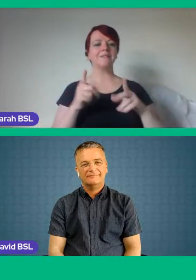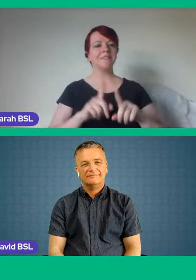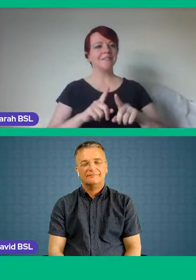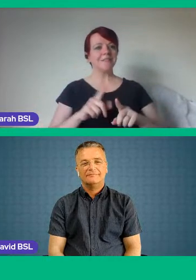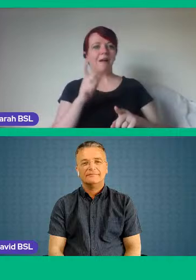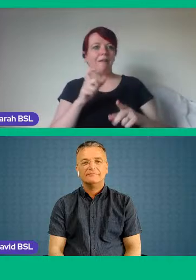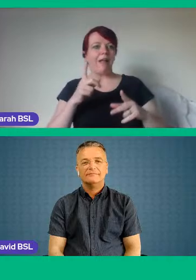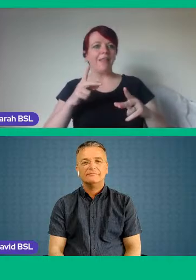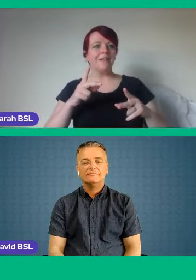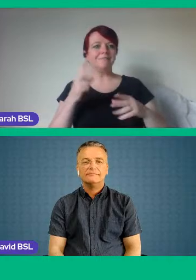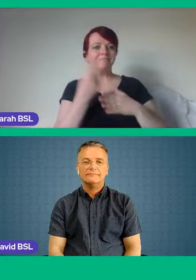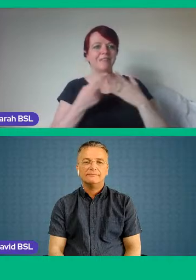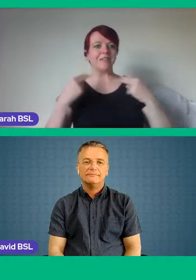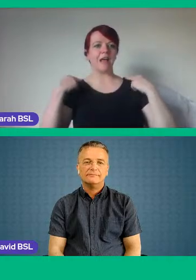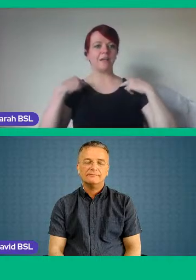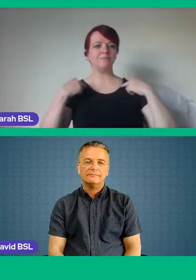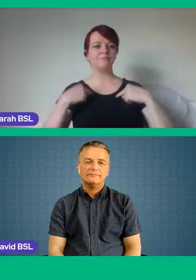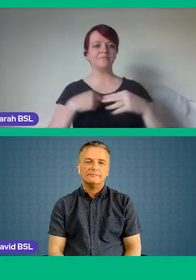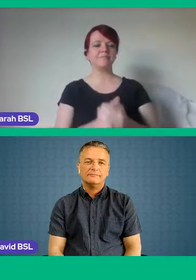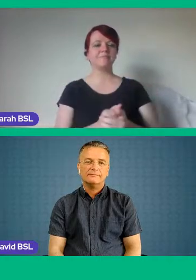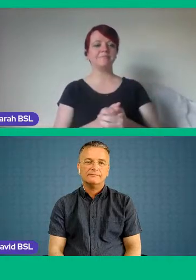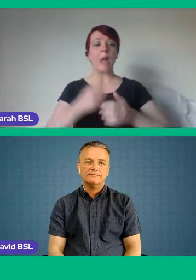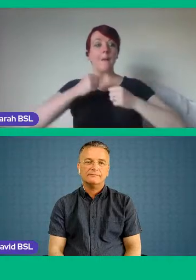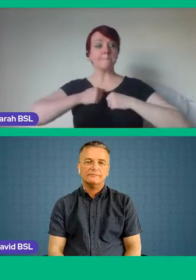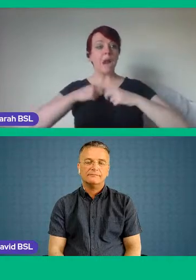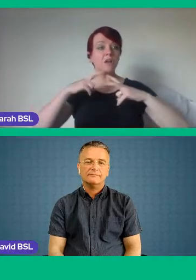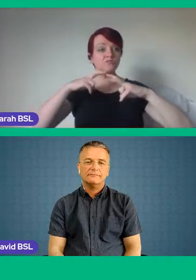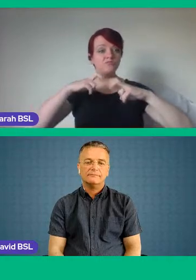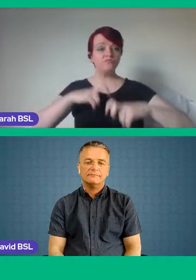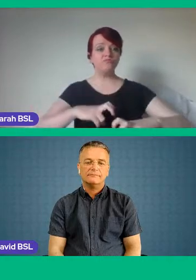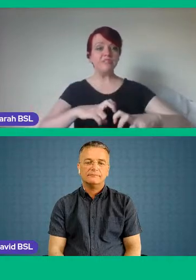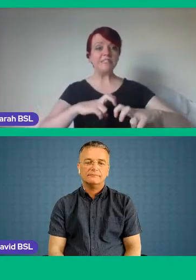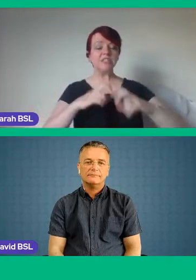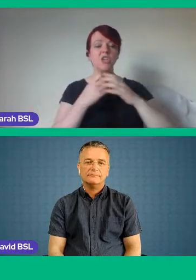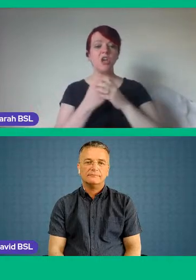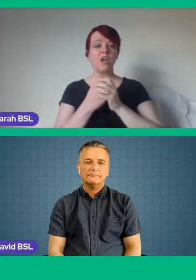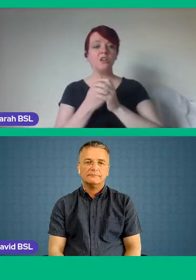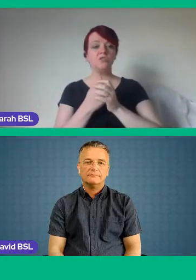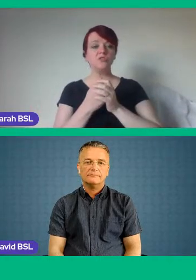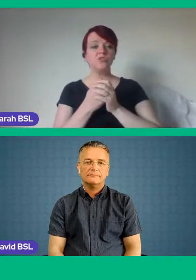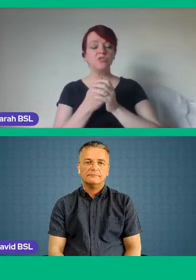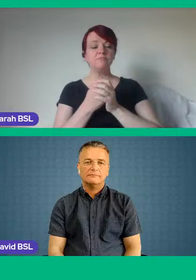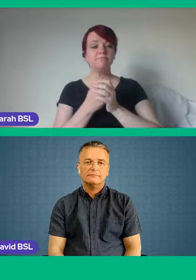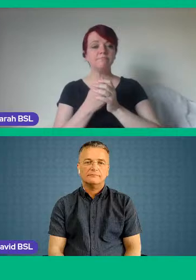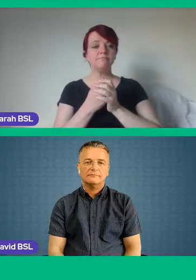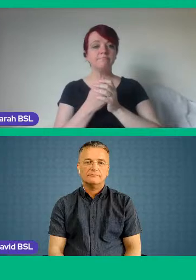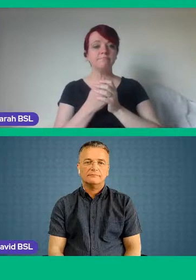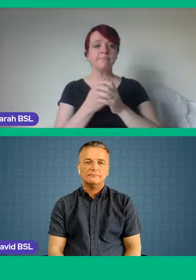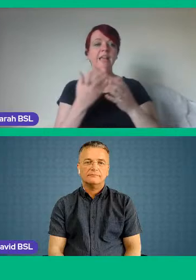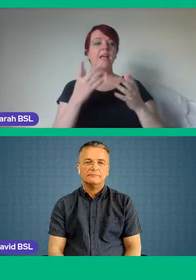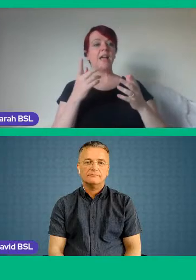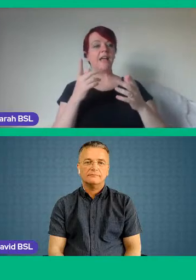designs. My research as part of the Expanded Performance Fellowship has been as an inclusion fellow, and